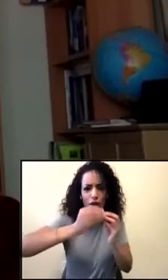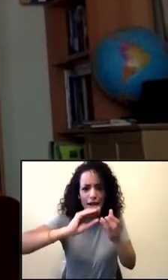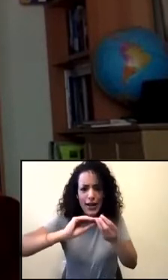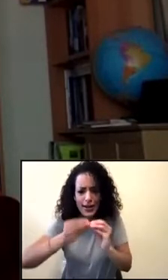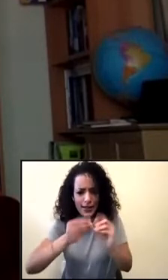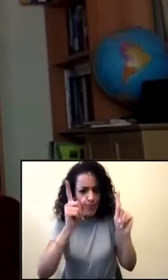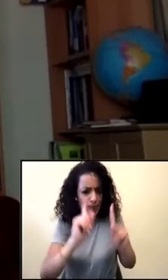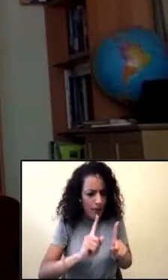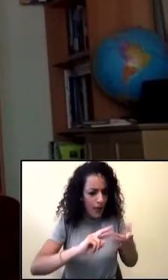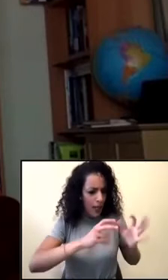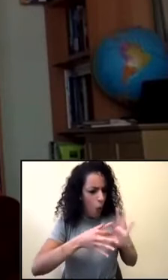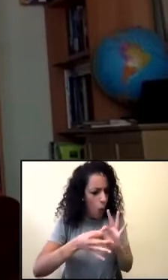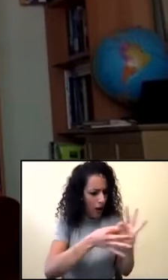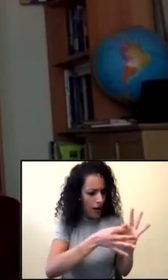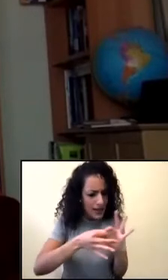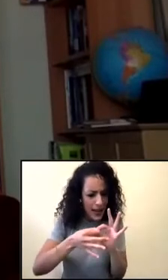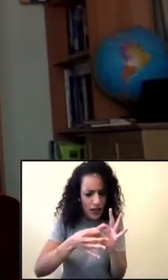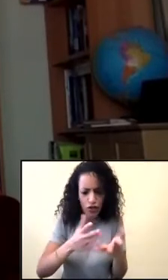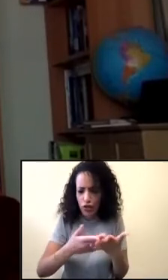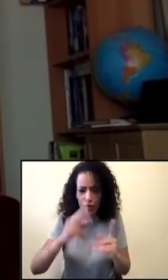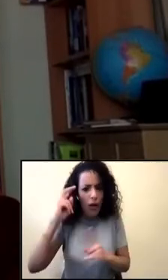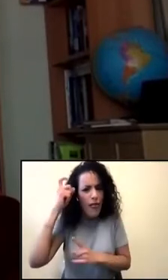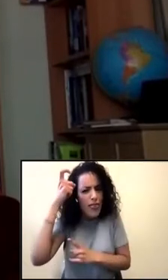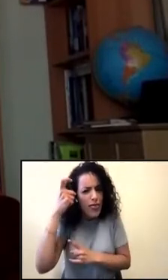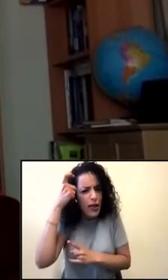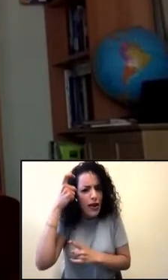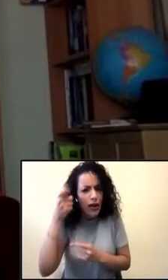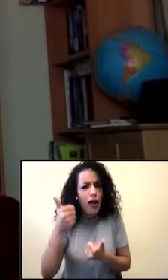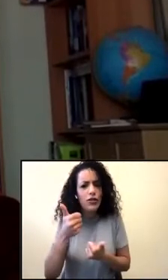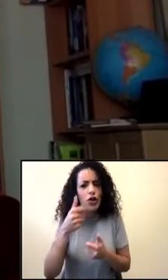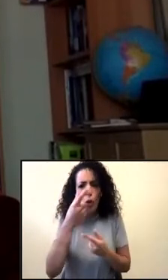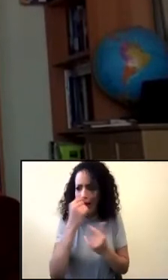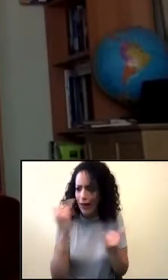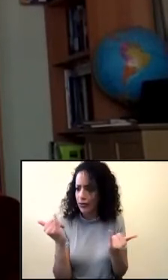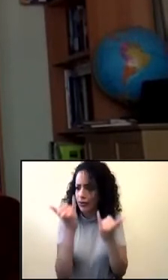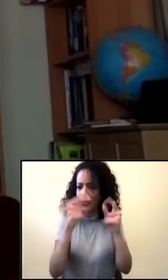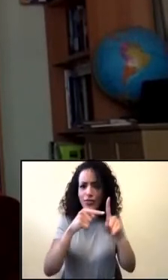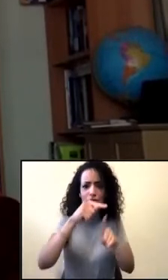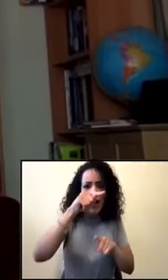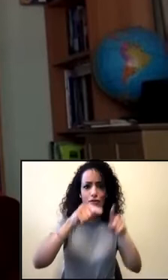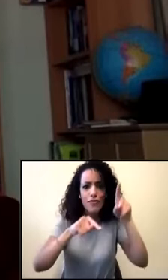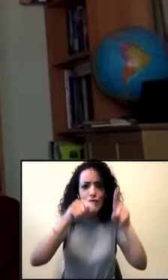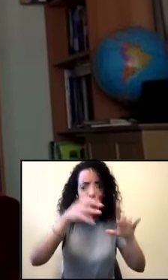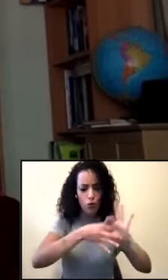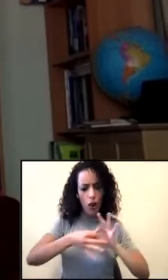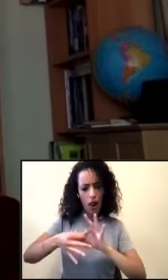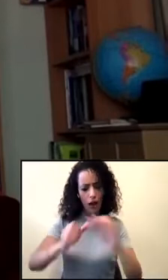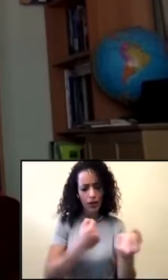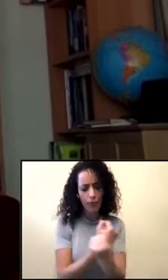collectives to celebrate the diverse collective power of diverse Muslim communities. And we're